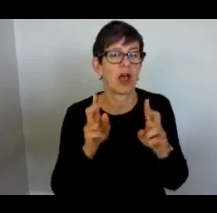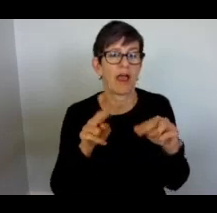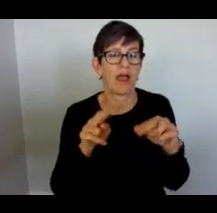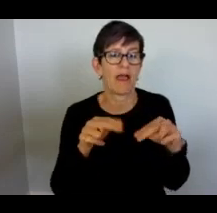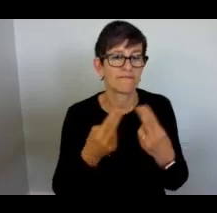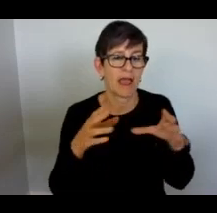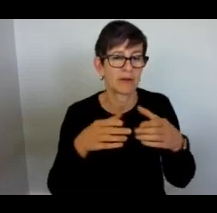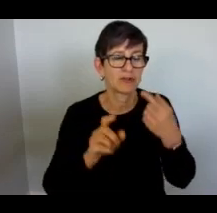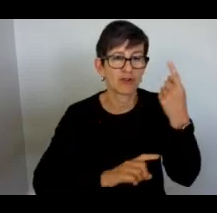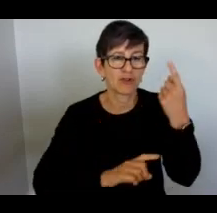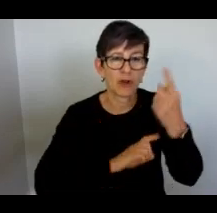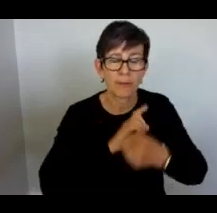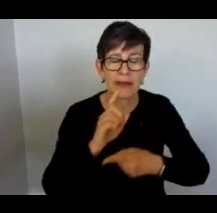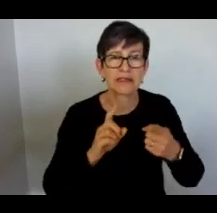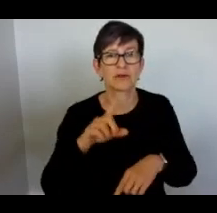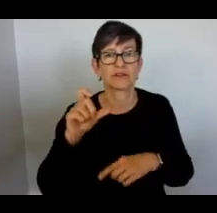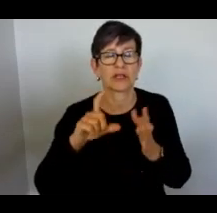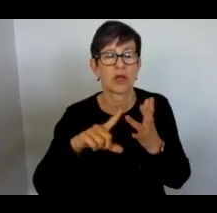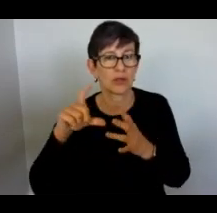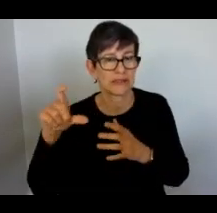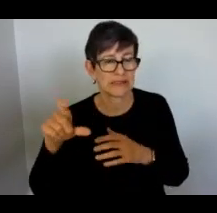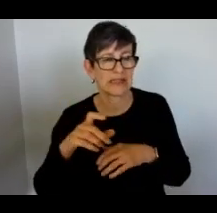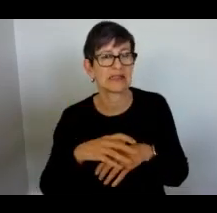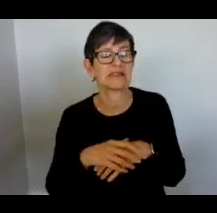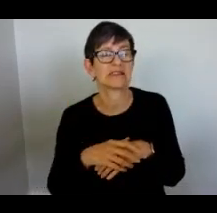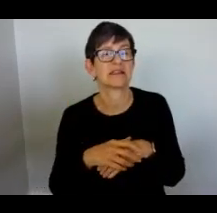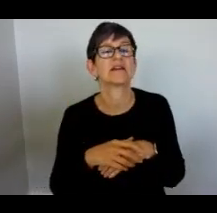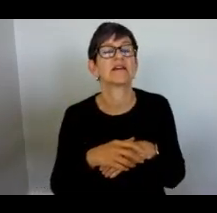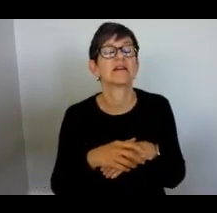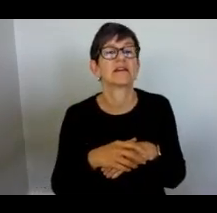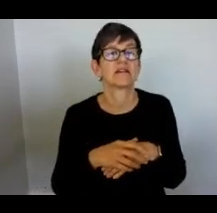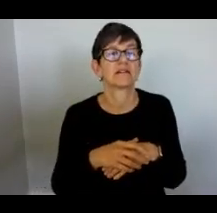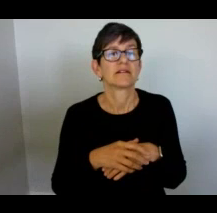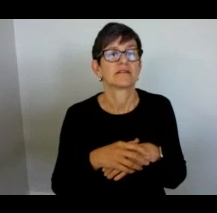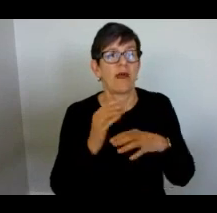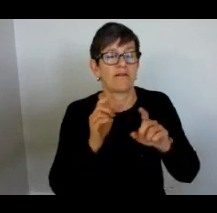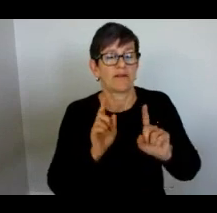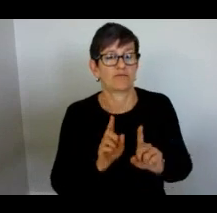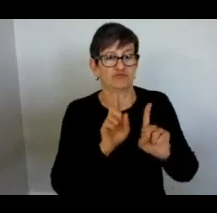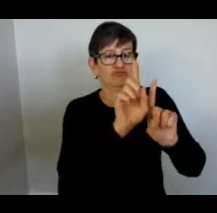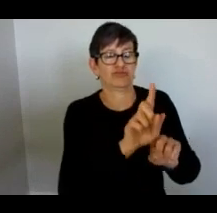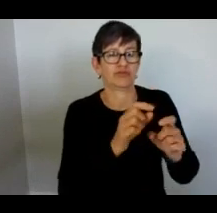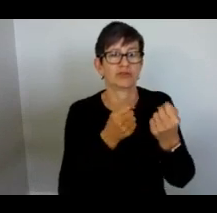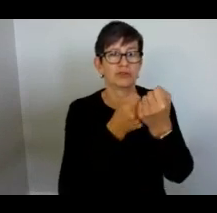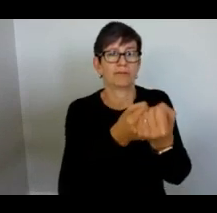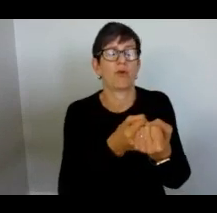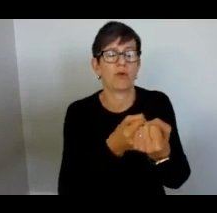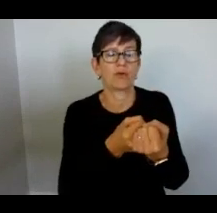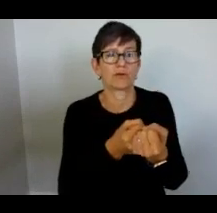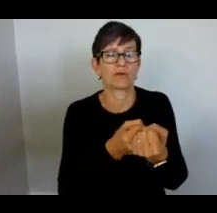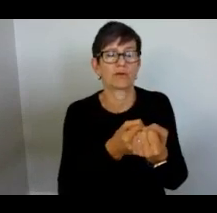an advocate for the child or young person who wants their views and wishes heard. So